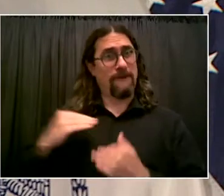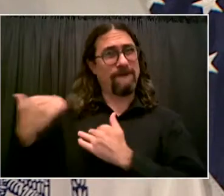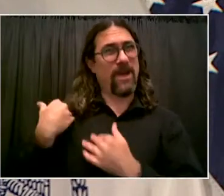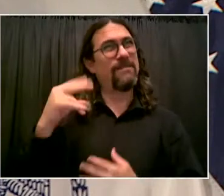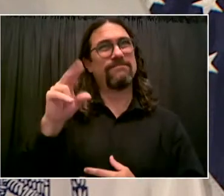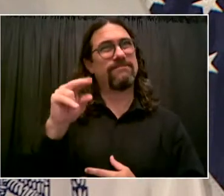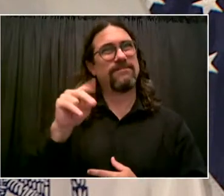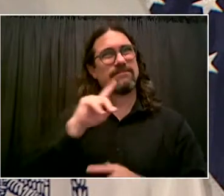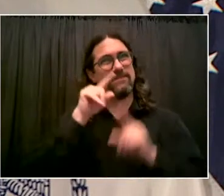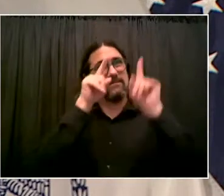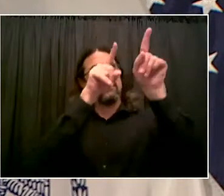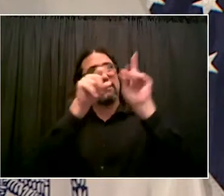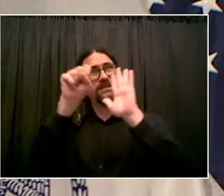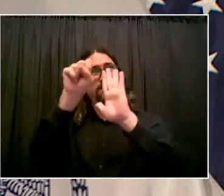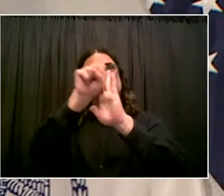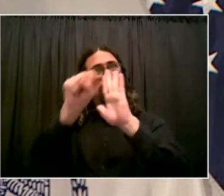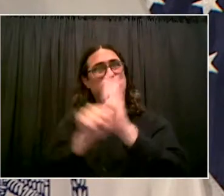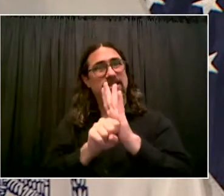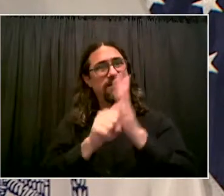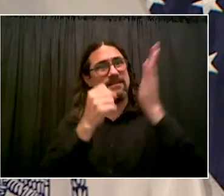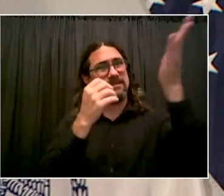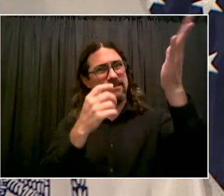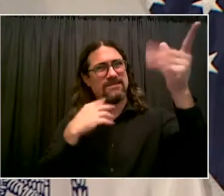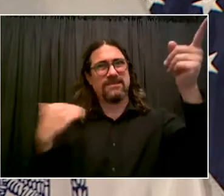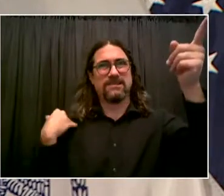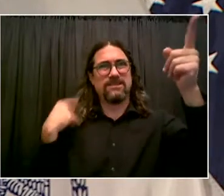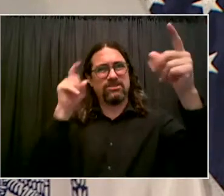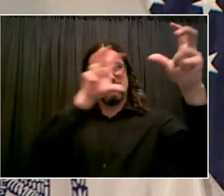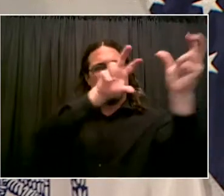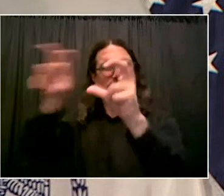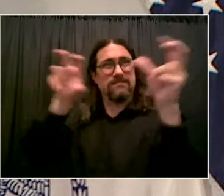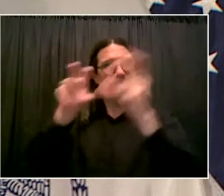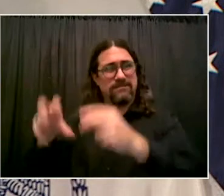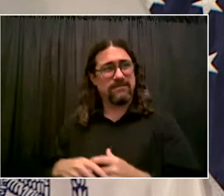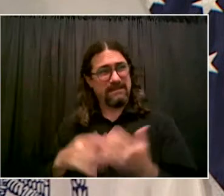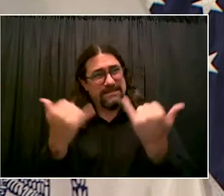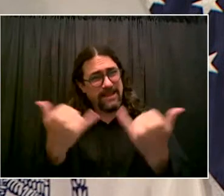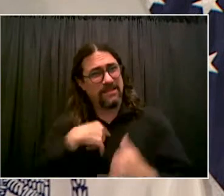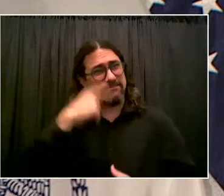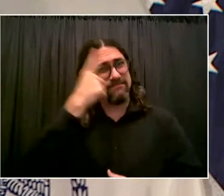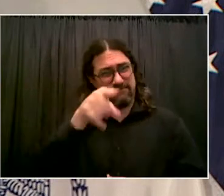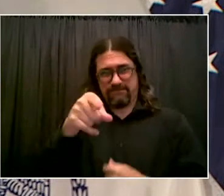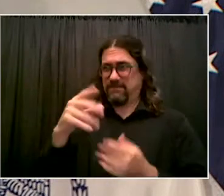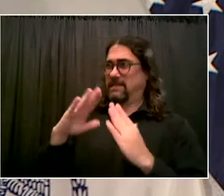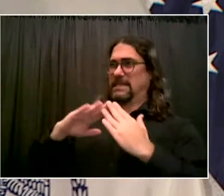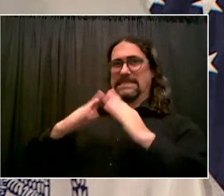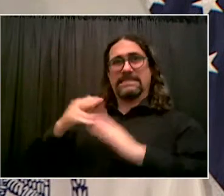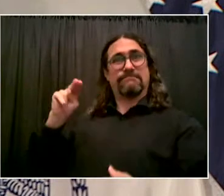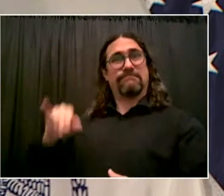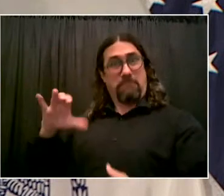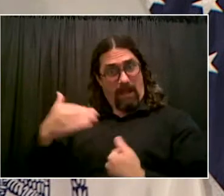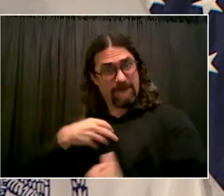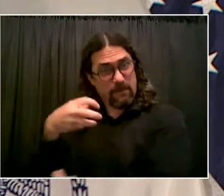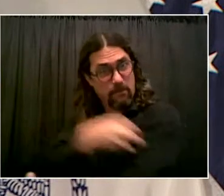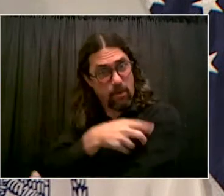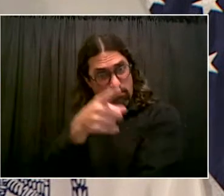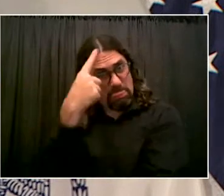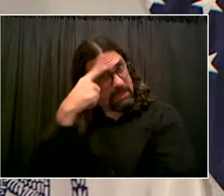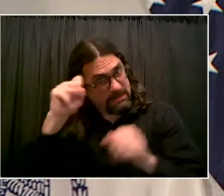GNIVE THIS IS WHAT THE MTA SAYS, THE STATE HAS EBEN DRAGGING THEIR FEET, HOW MUCH PULL DOES THE CITY HAVE BEEN MOVING THIS THING ALONG?